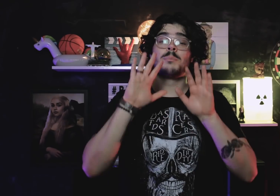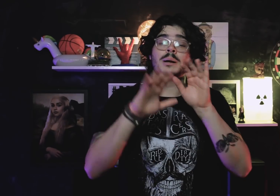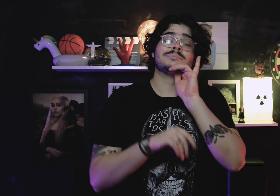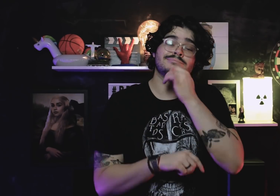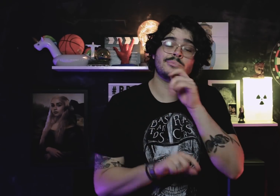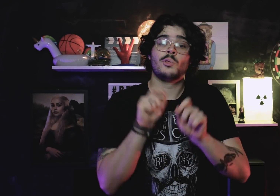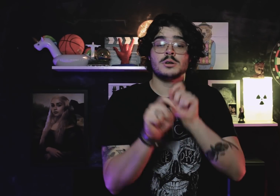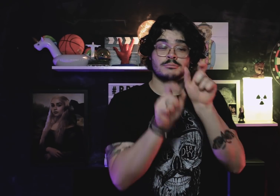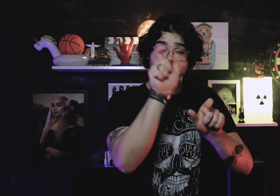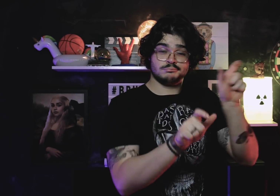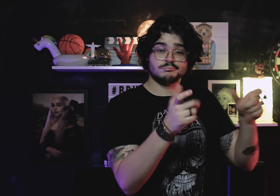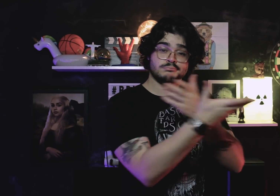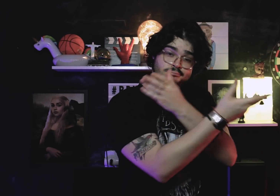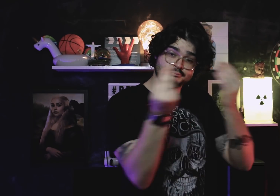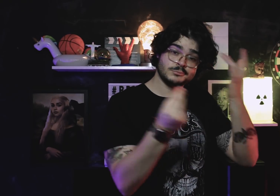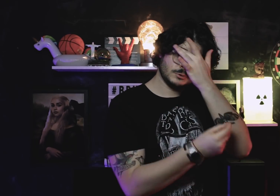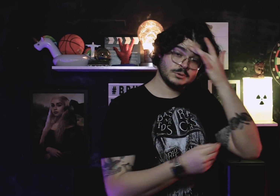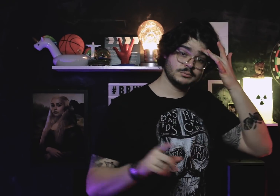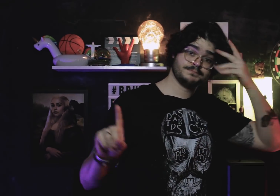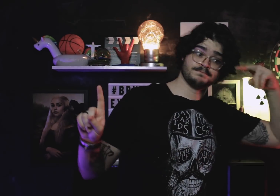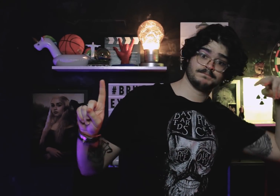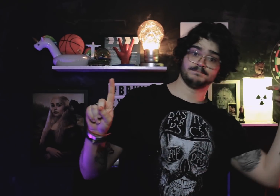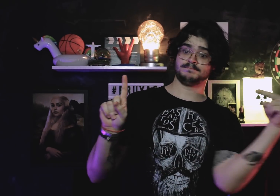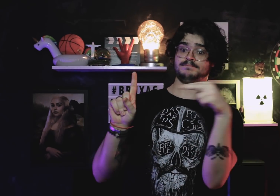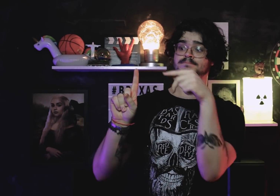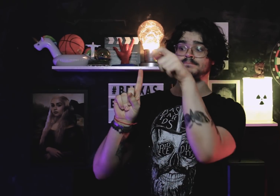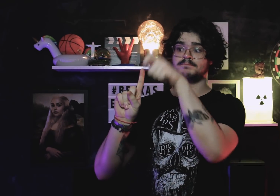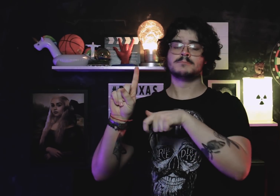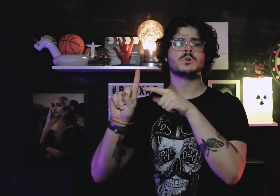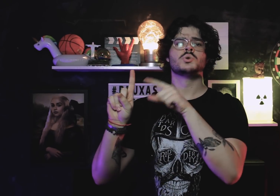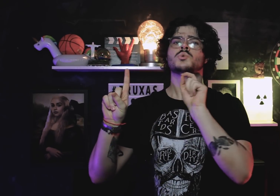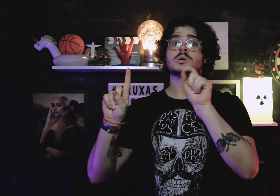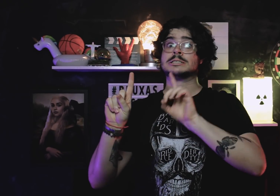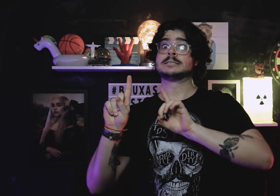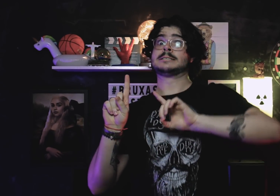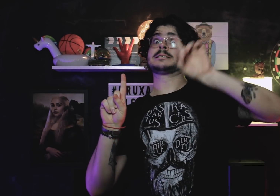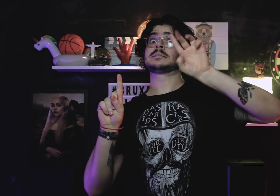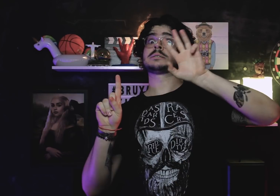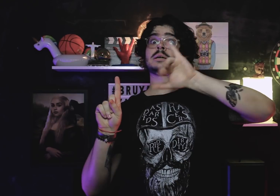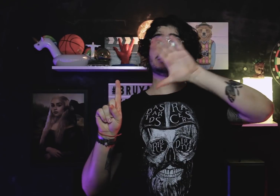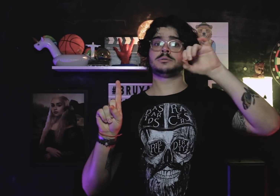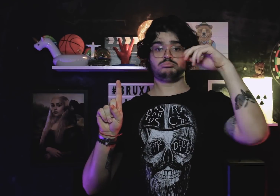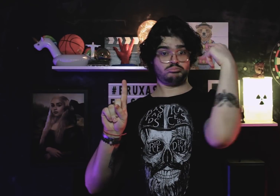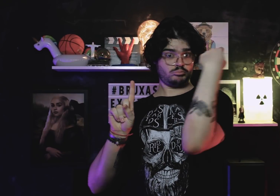Unfortunately, many people confuse the God Wicco,